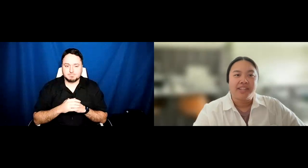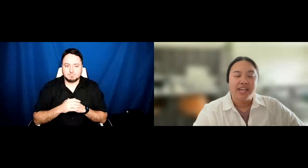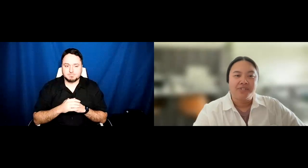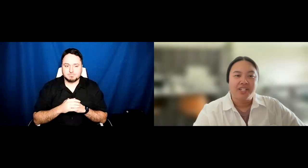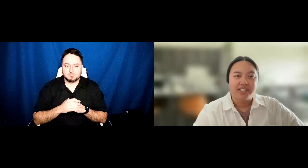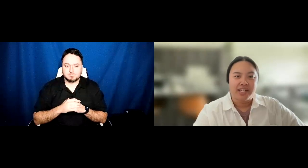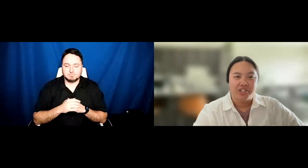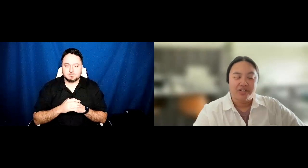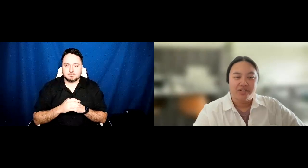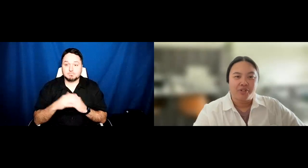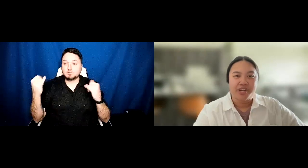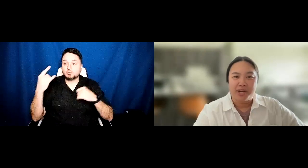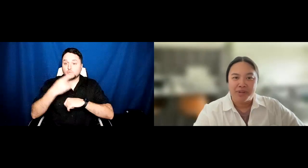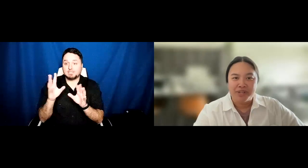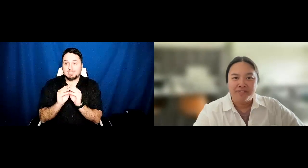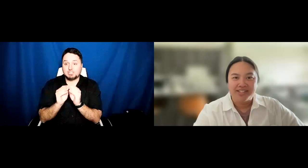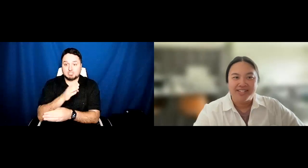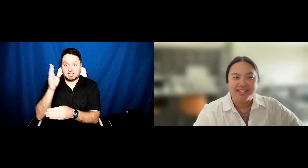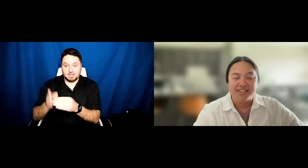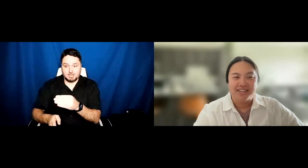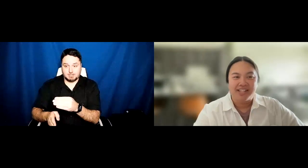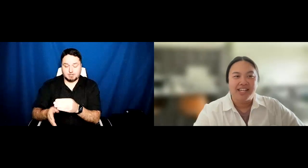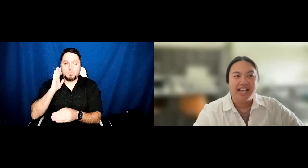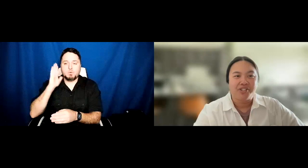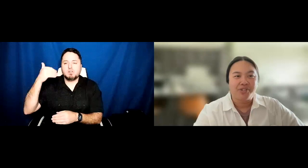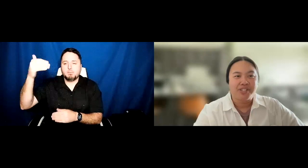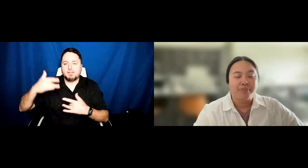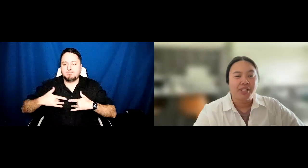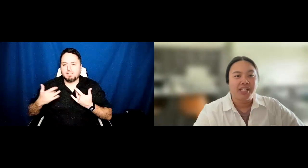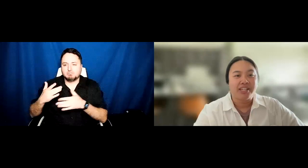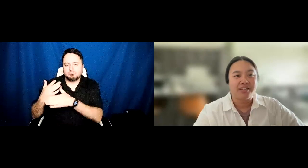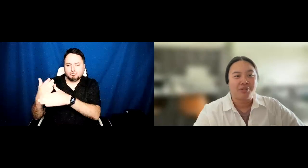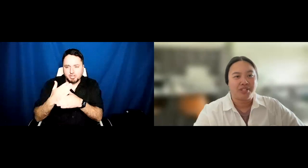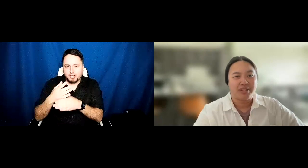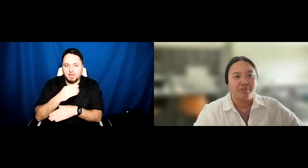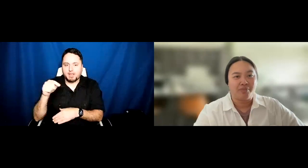At the end of today's session, we'll share upcoming events and the National Disability Institute team